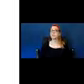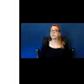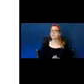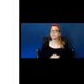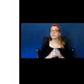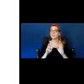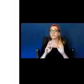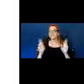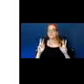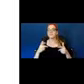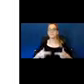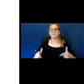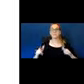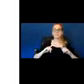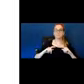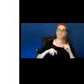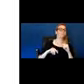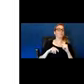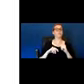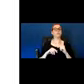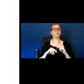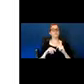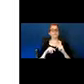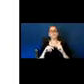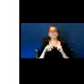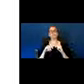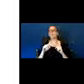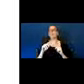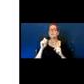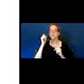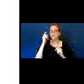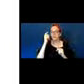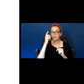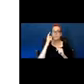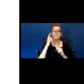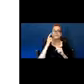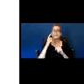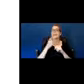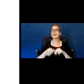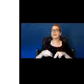We didn't decrease readmissions by increasing the length of stay that was down 40%.